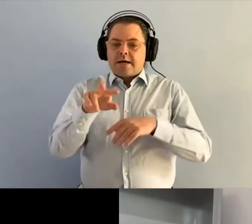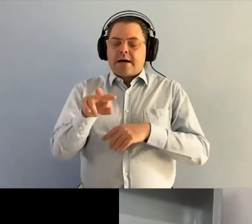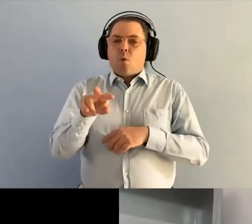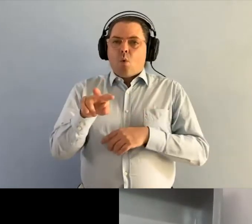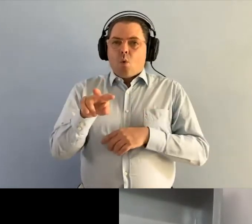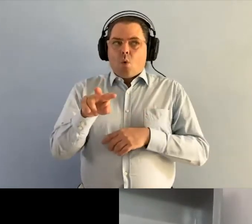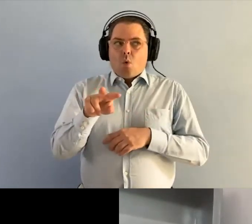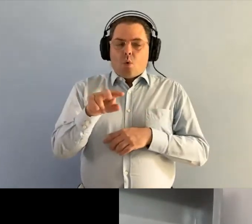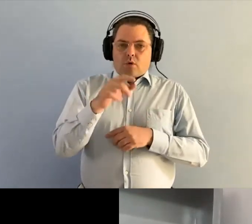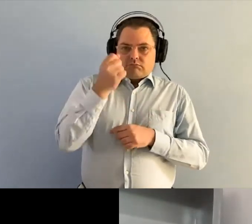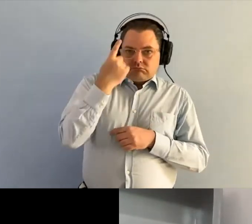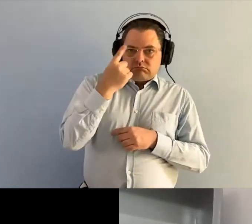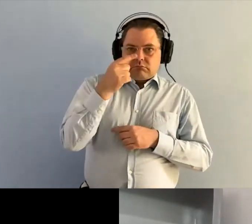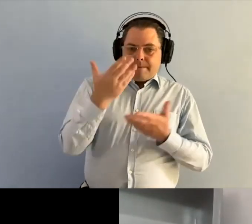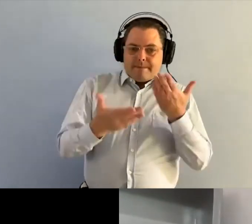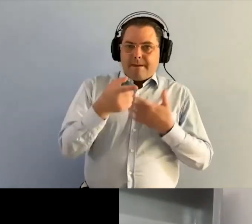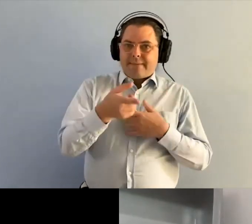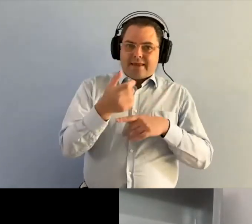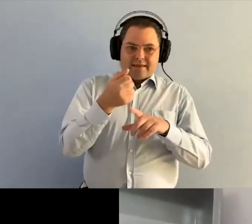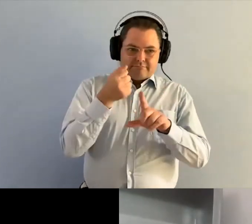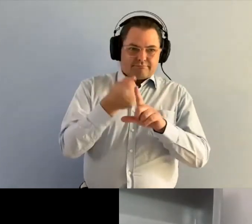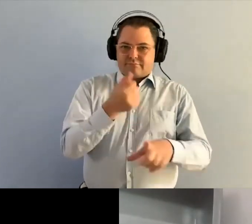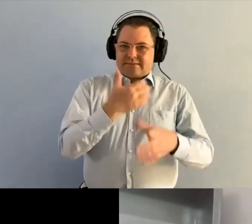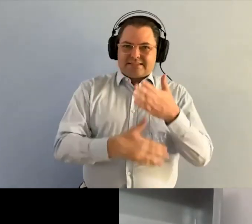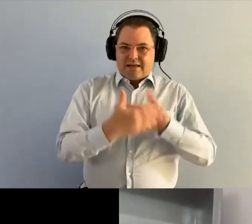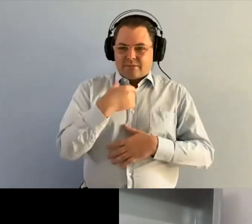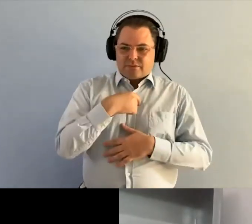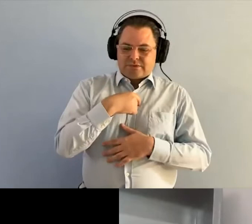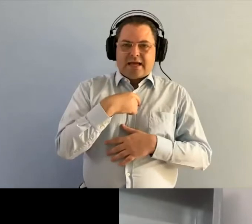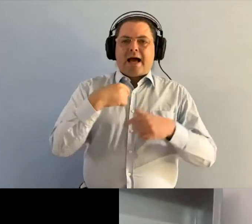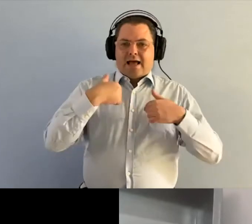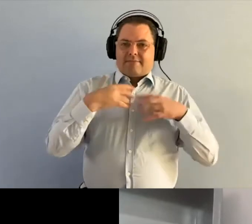COVID pandemic with the realgdz that many persons with disabilities